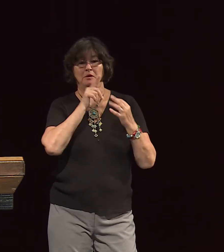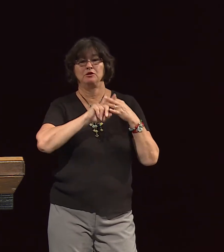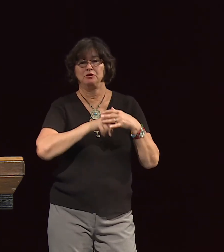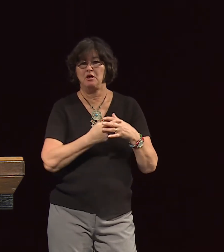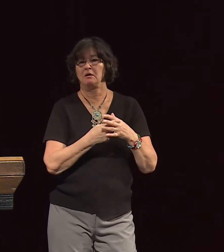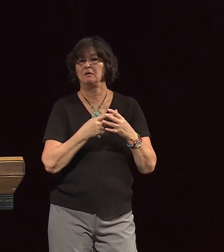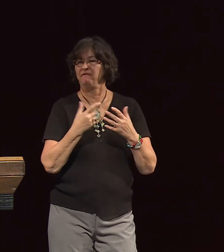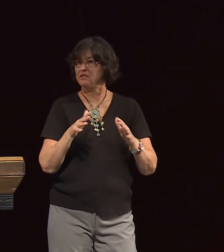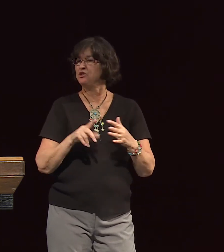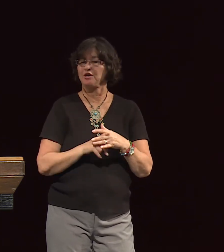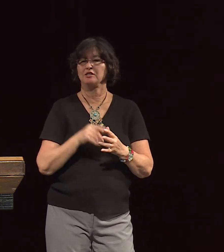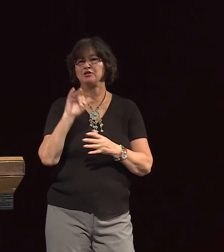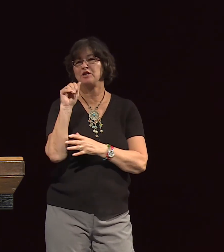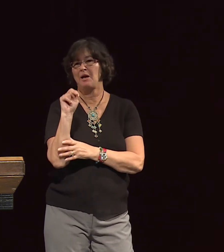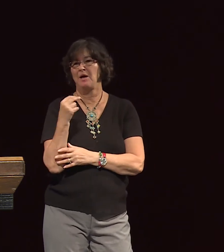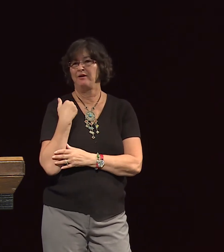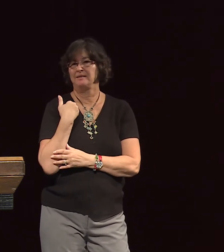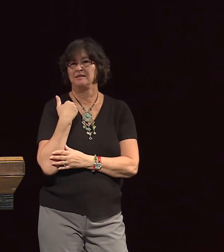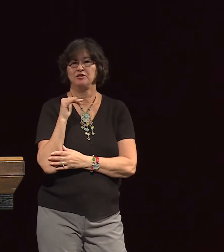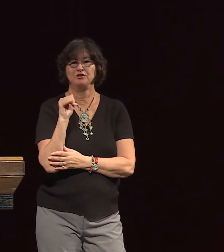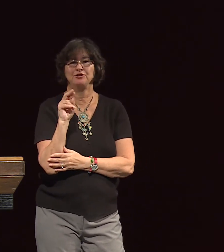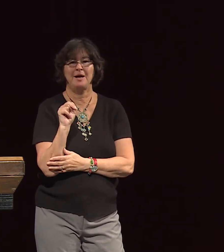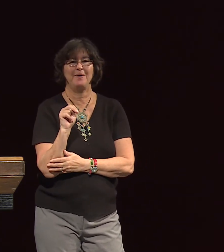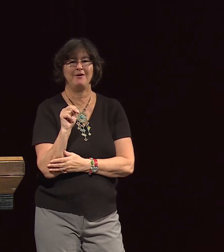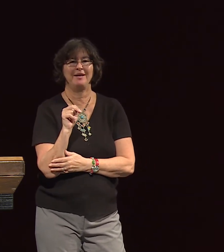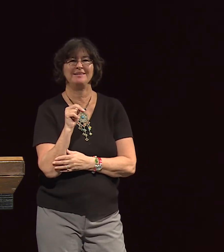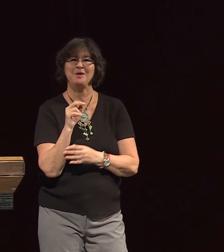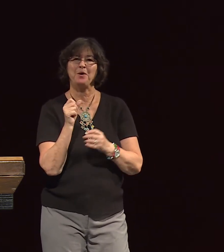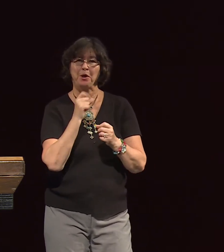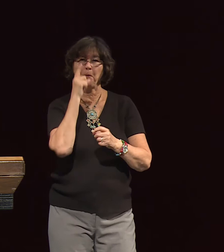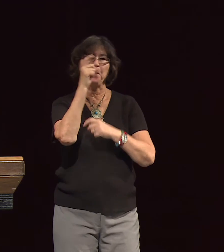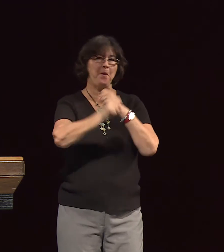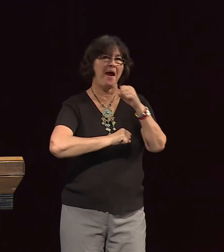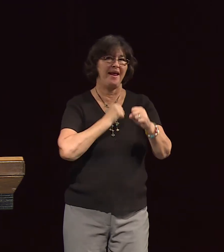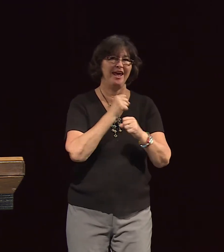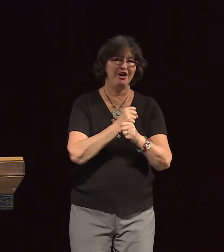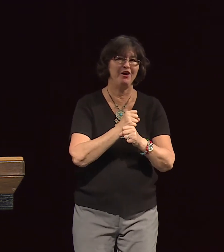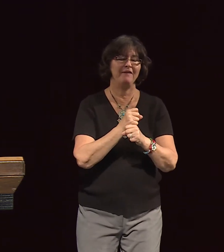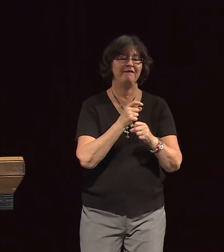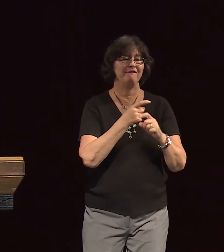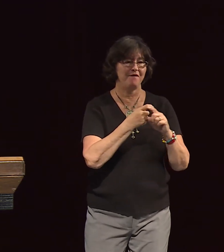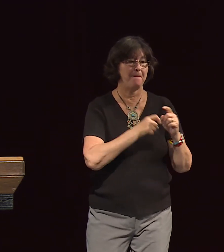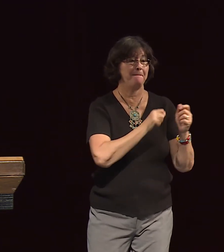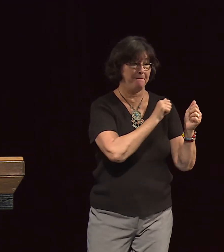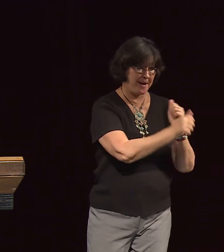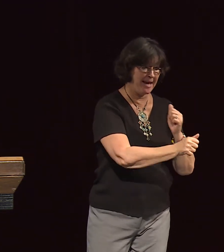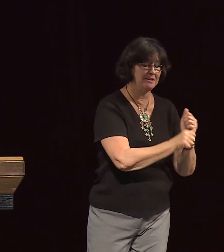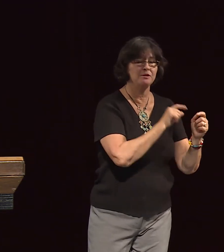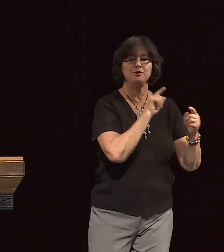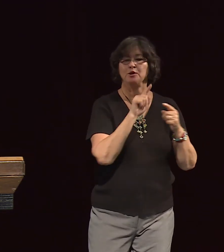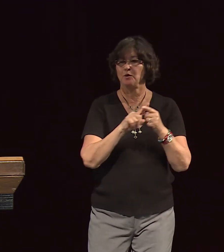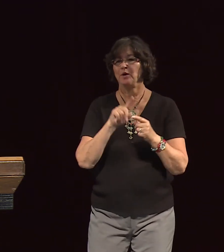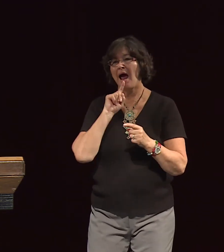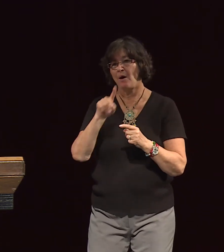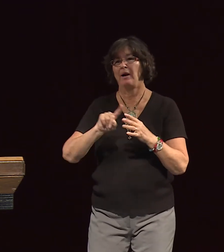that are available. Um, this is fairly recent, um, which happened in January.